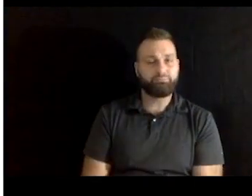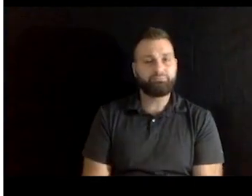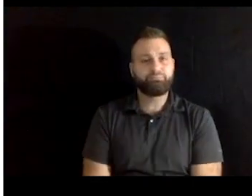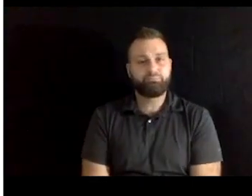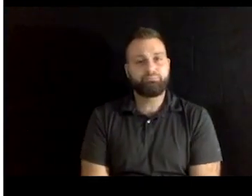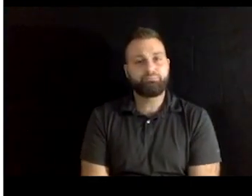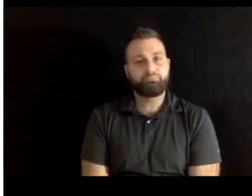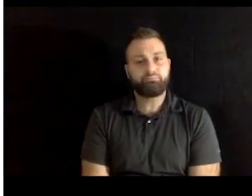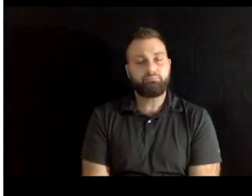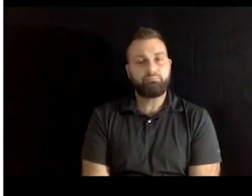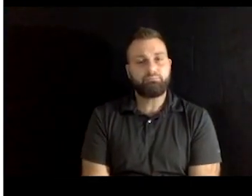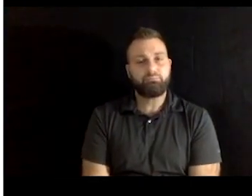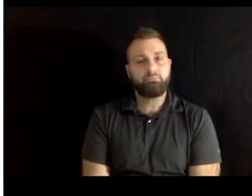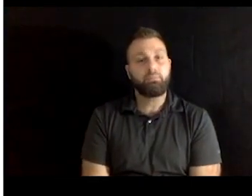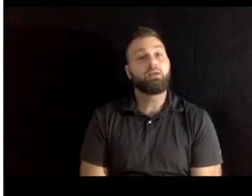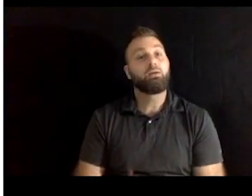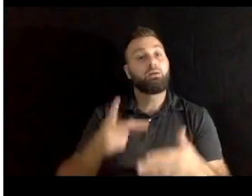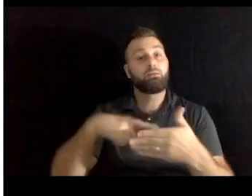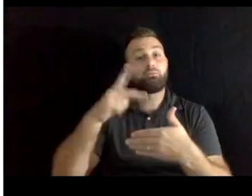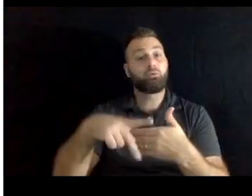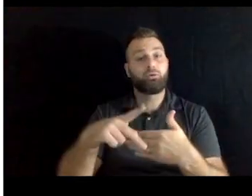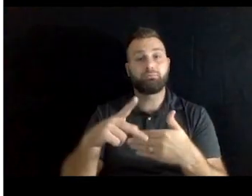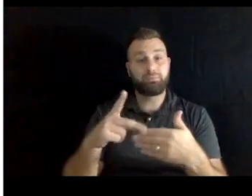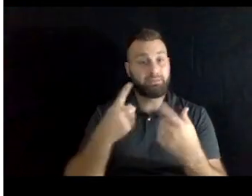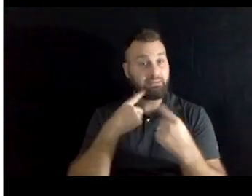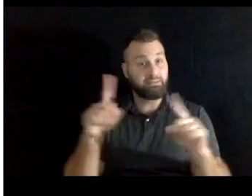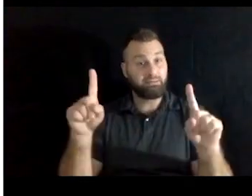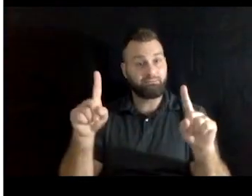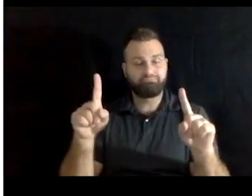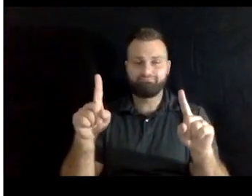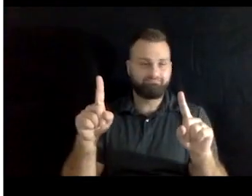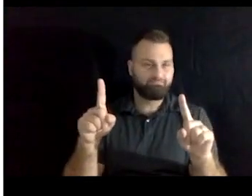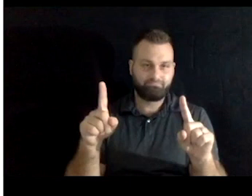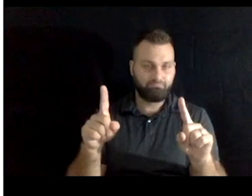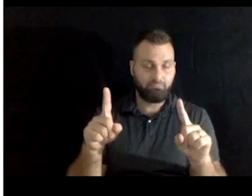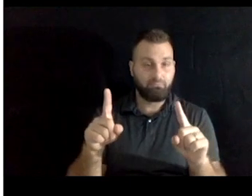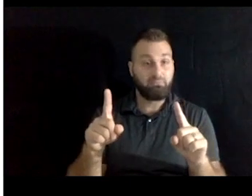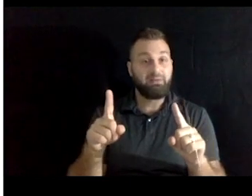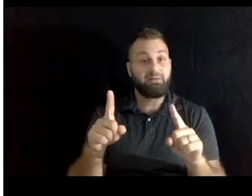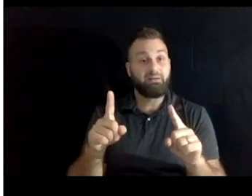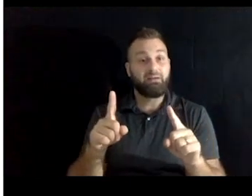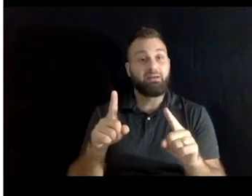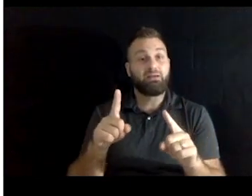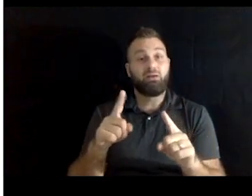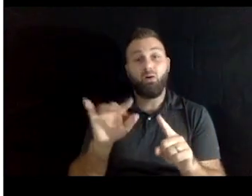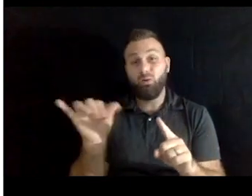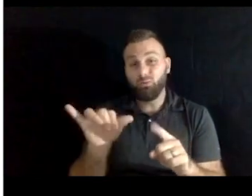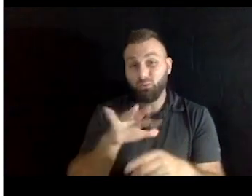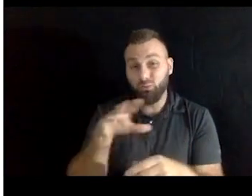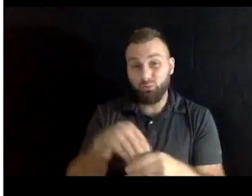These programs did not have impact even among volunteer participants, and we talked about why that's